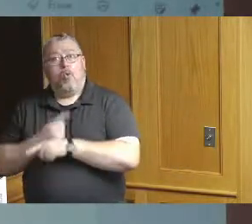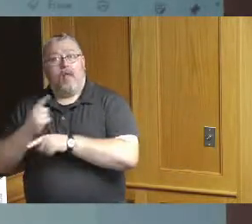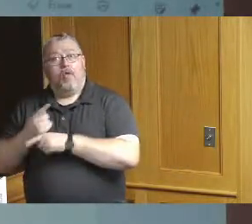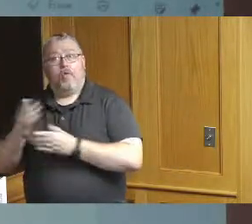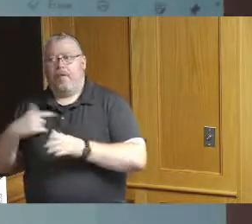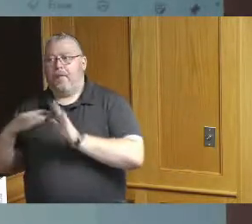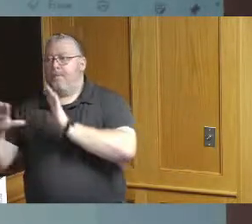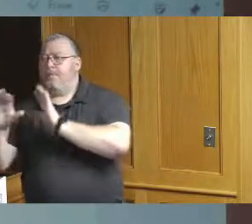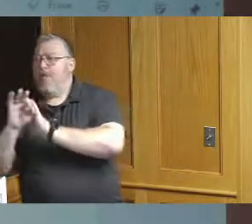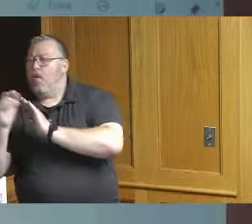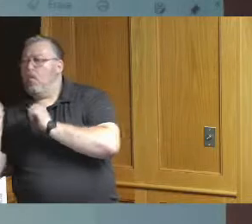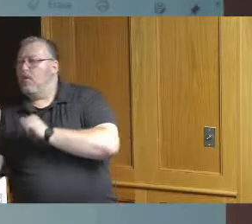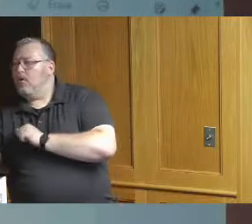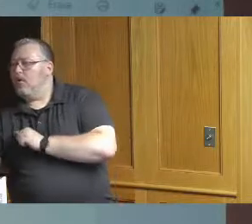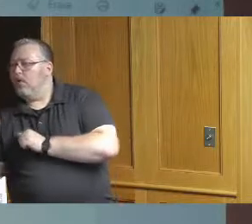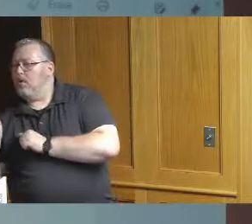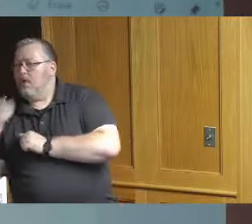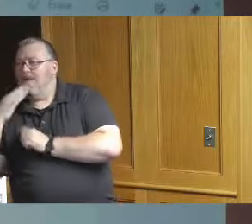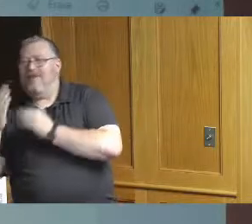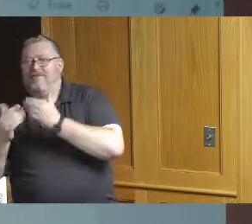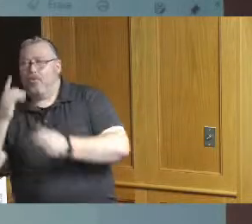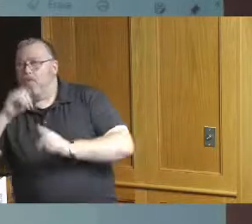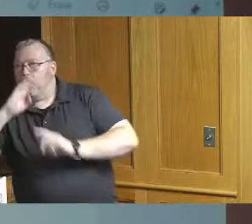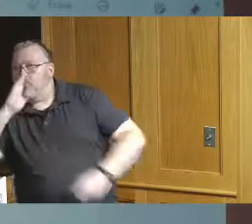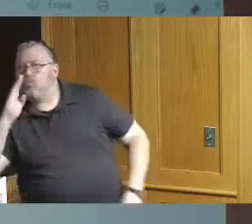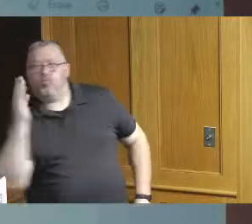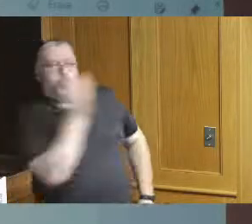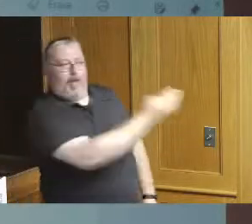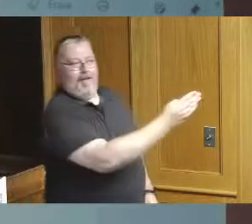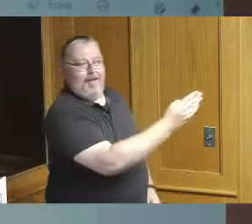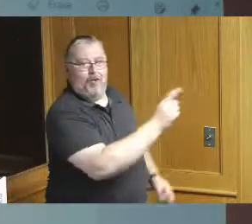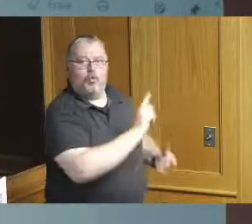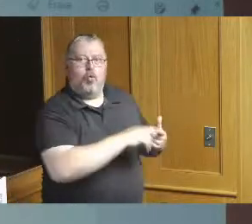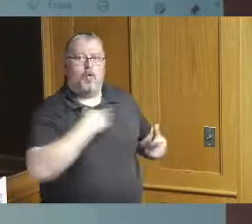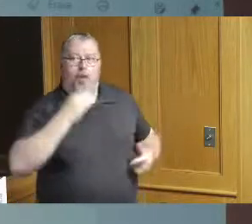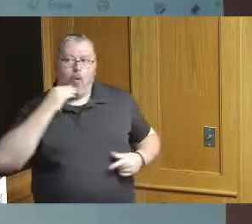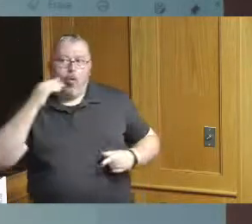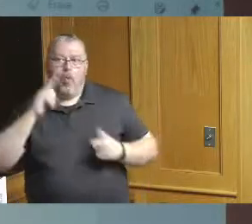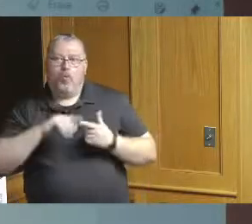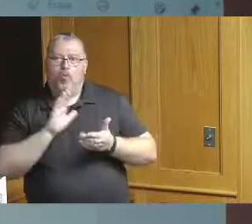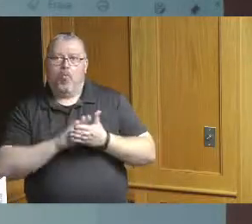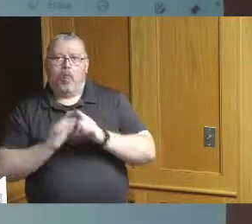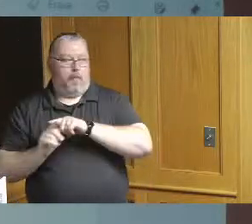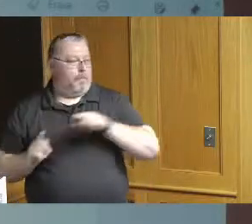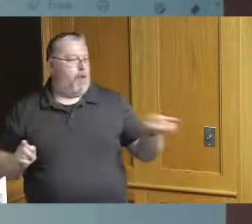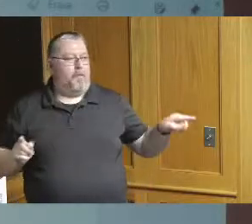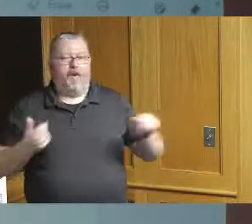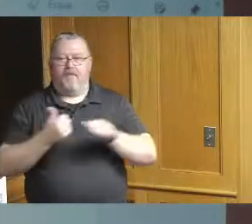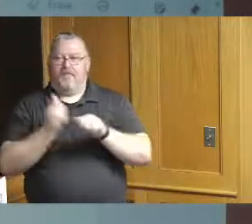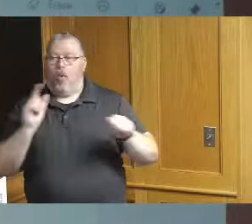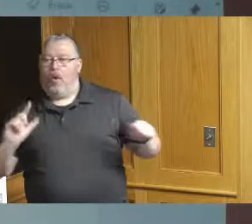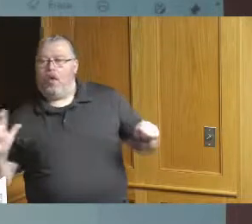of those options that's a much more direct trip from their home to school we made running time